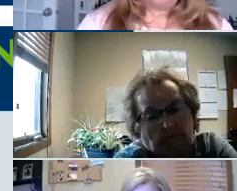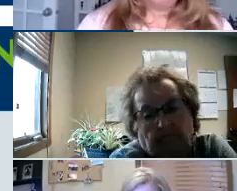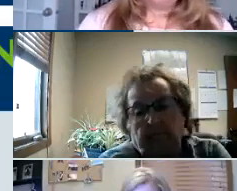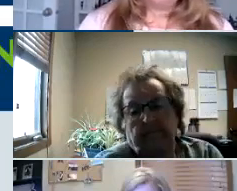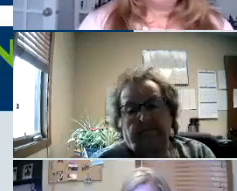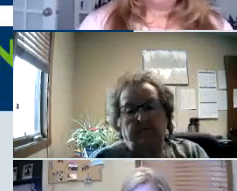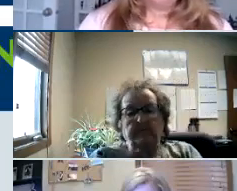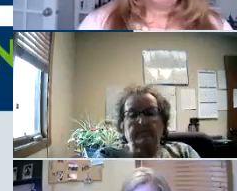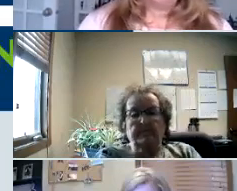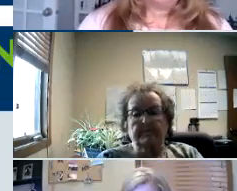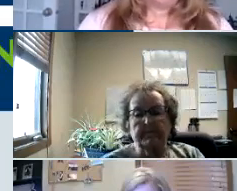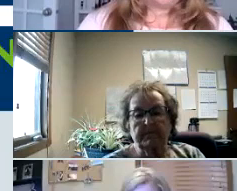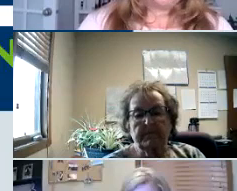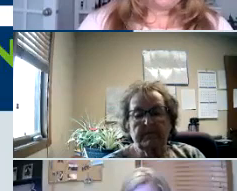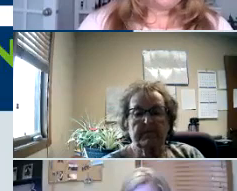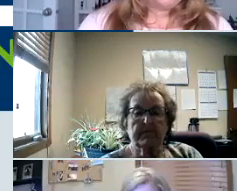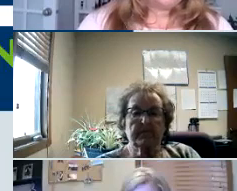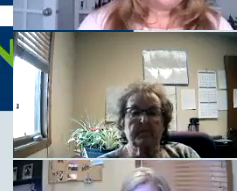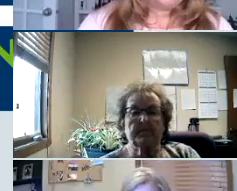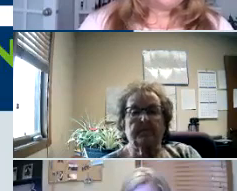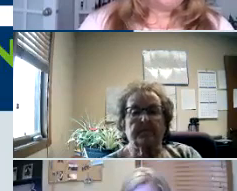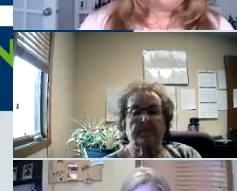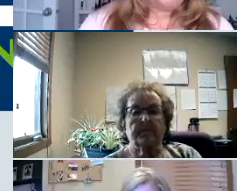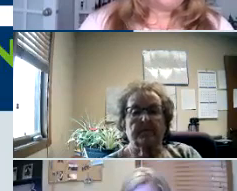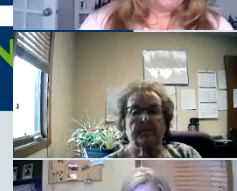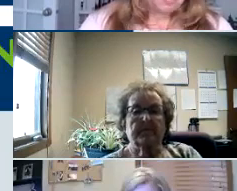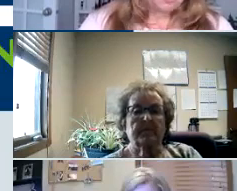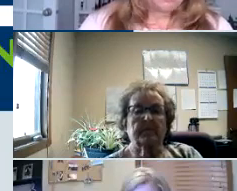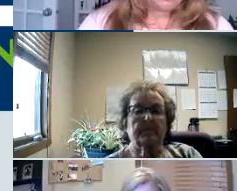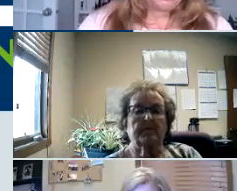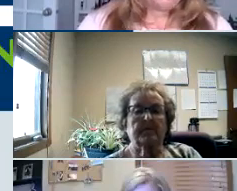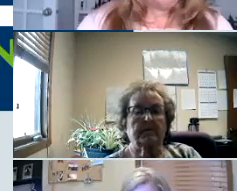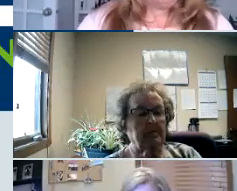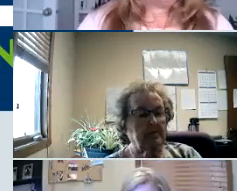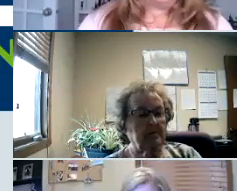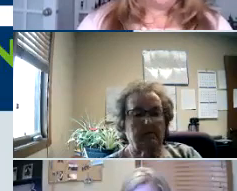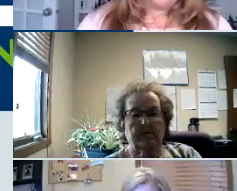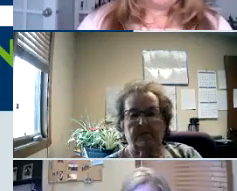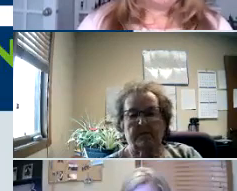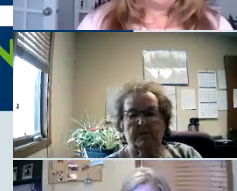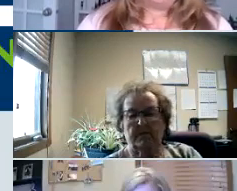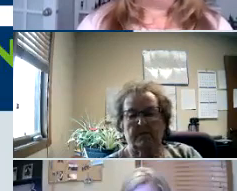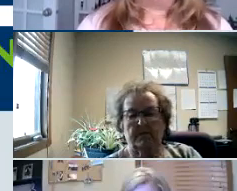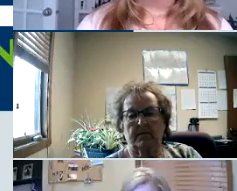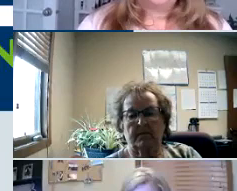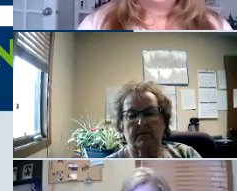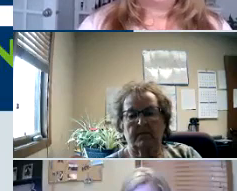are employment development services, employment exploration services and employment support services were three separate services that